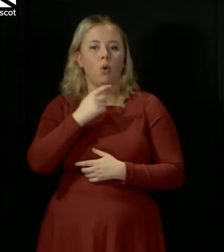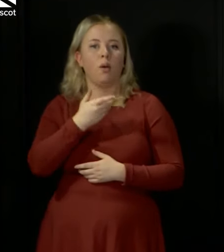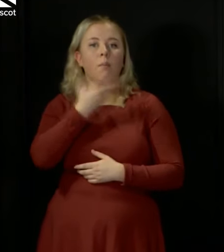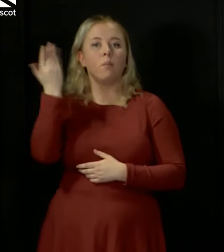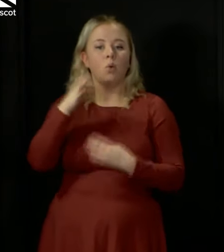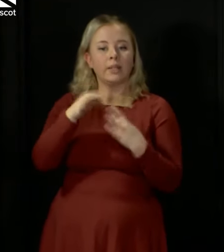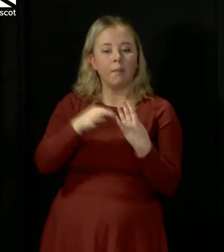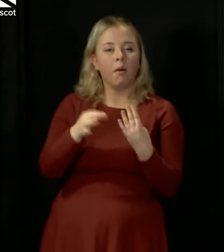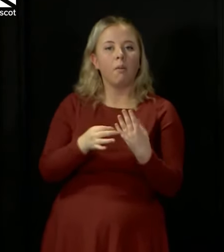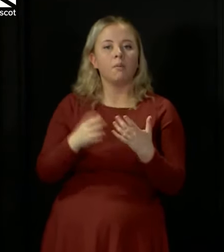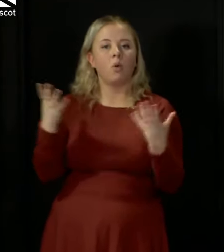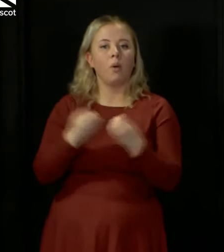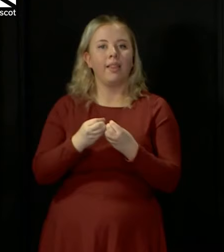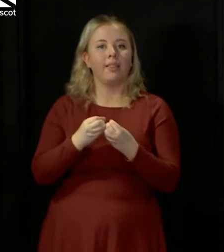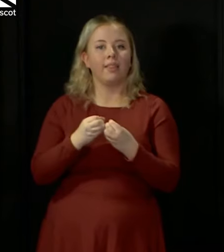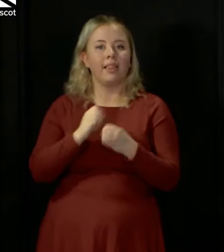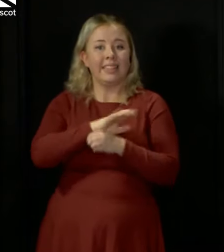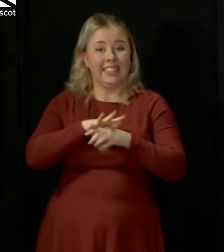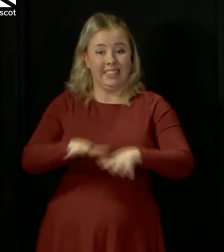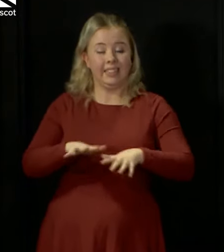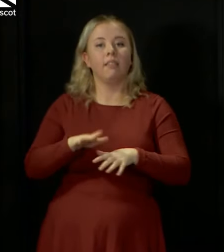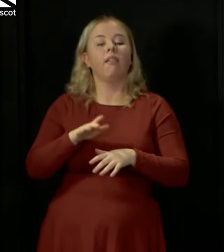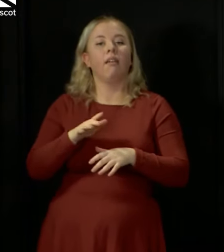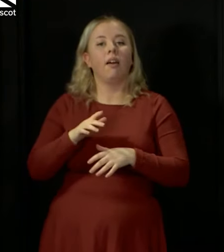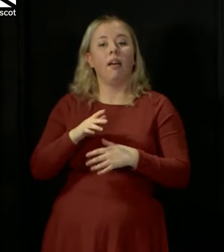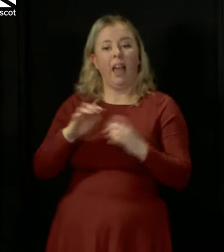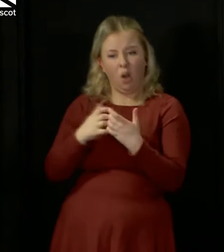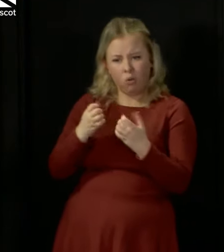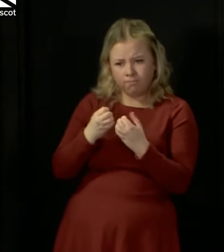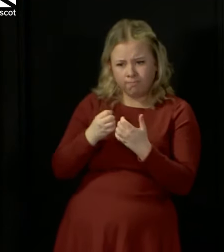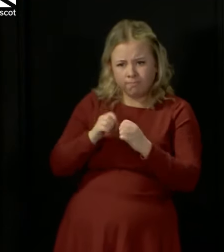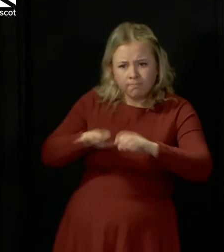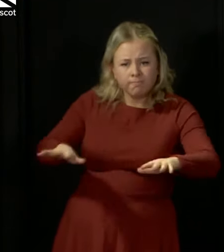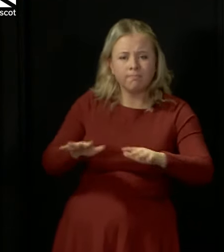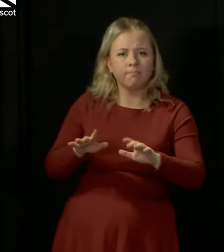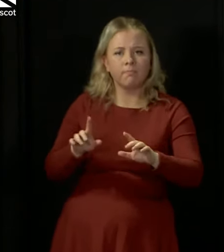with this virus, the extent to which they might be infectious, so we are already moving